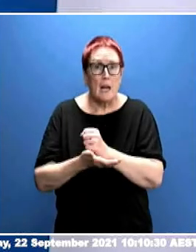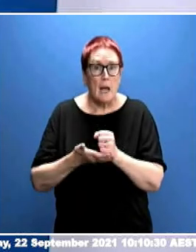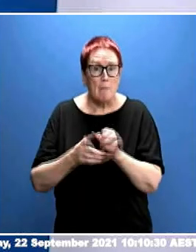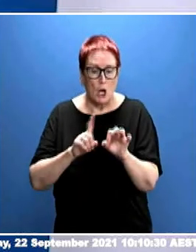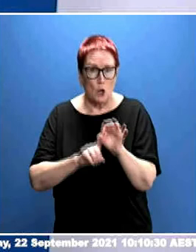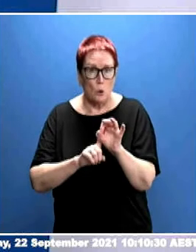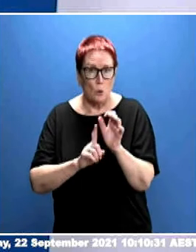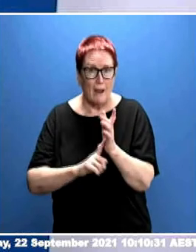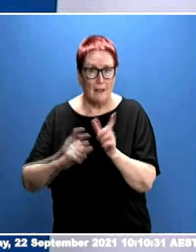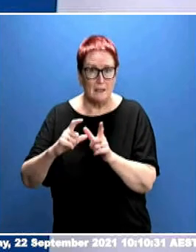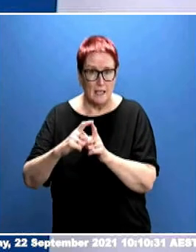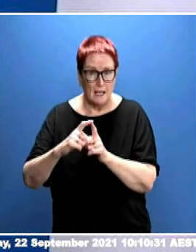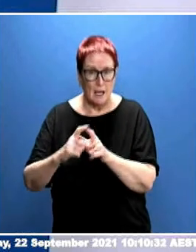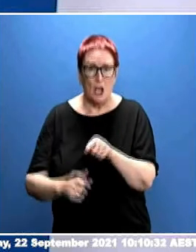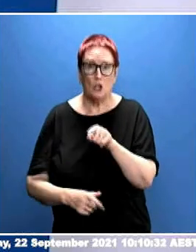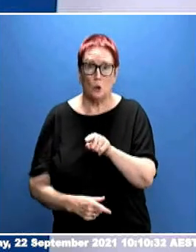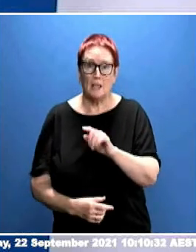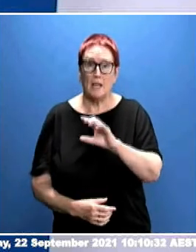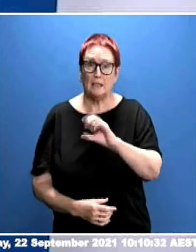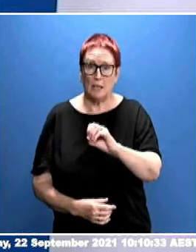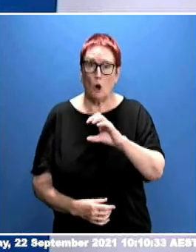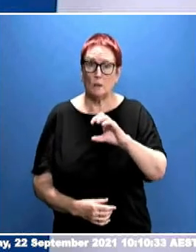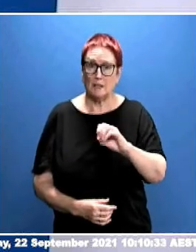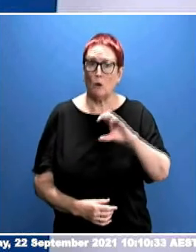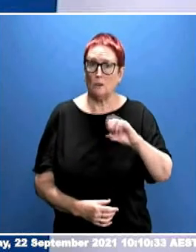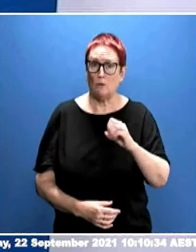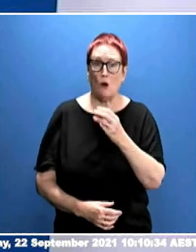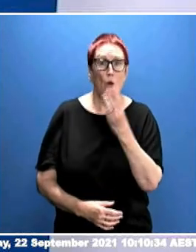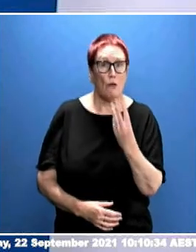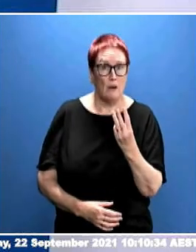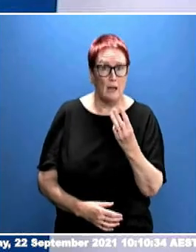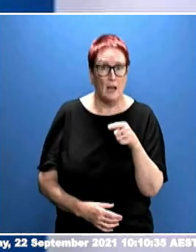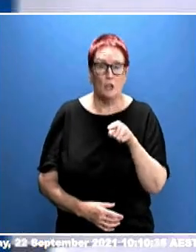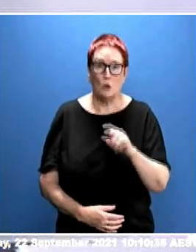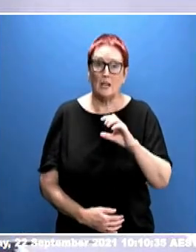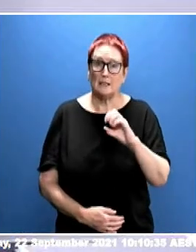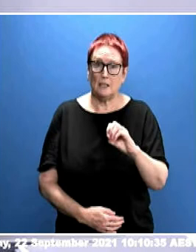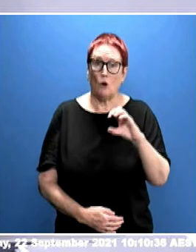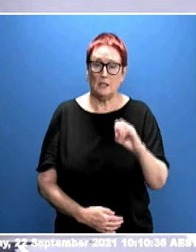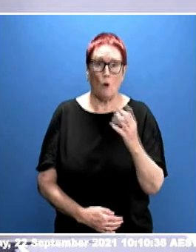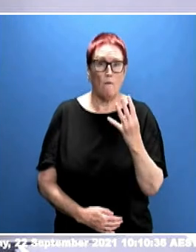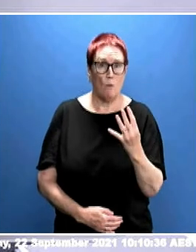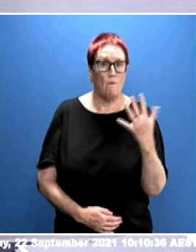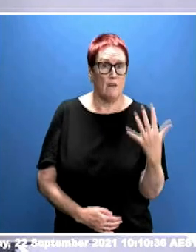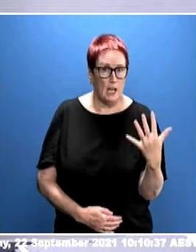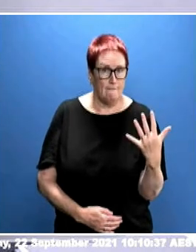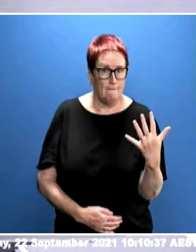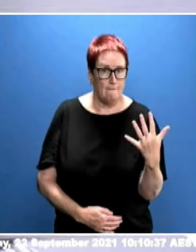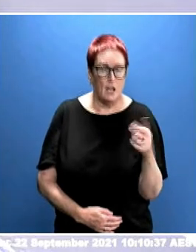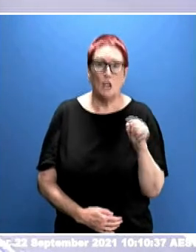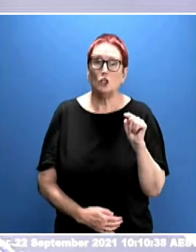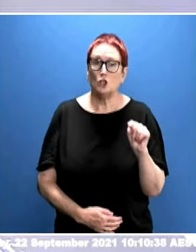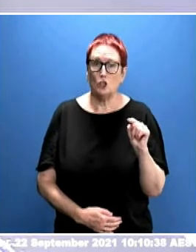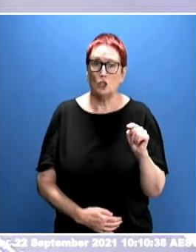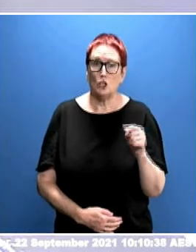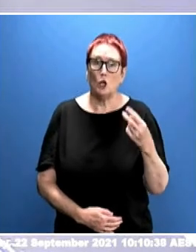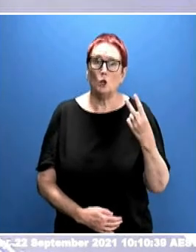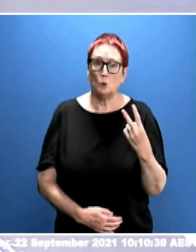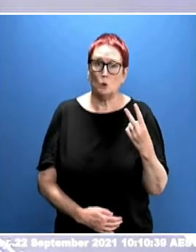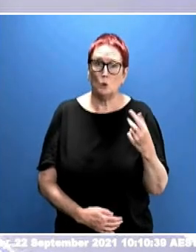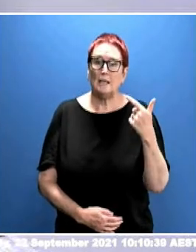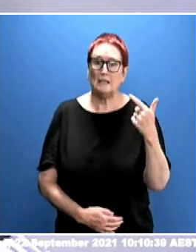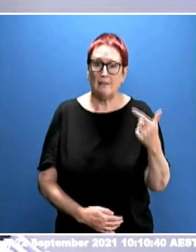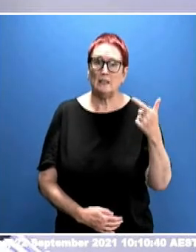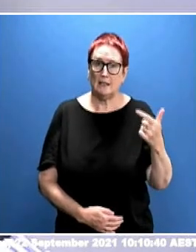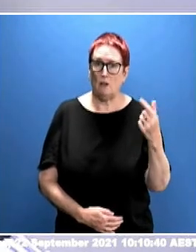QLD.0003.0045.2773.